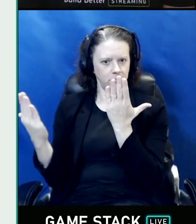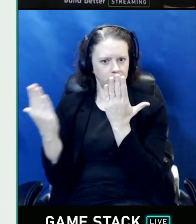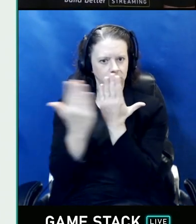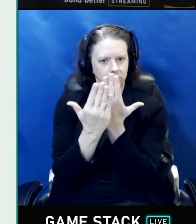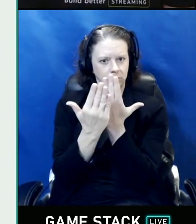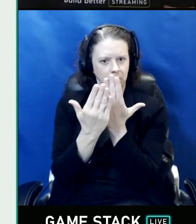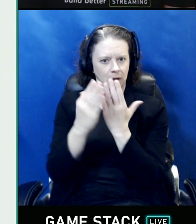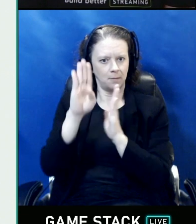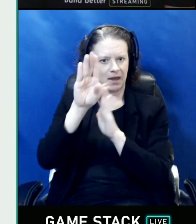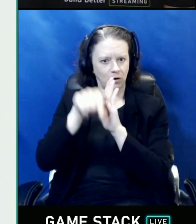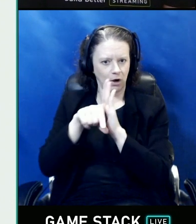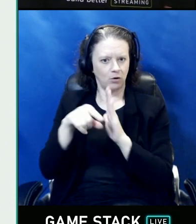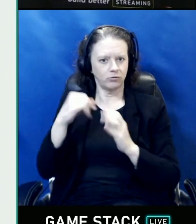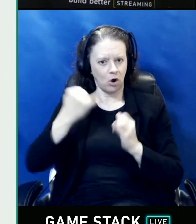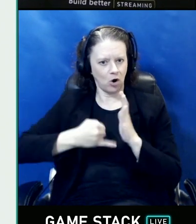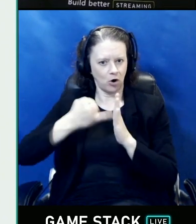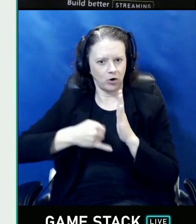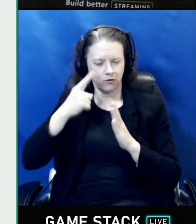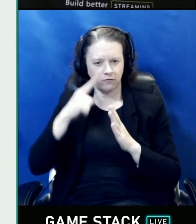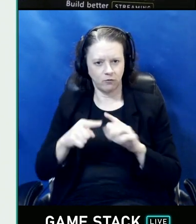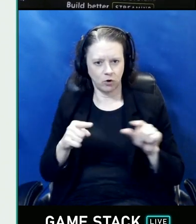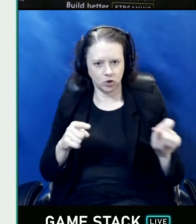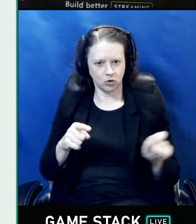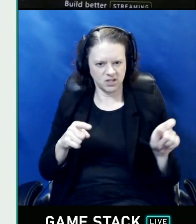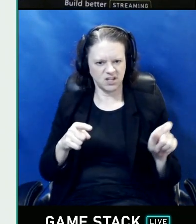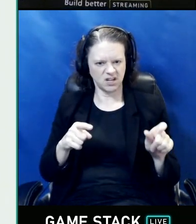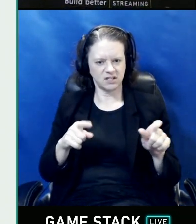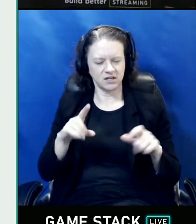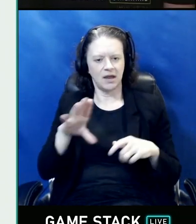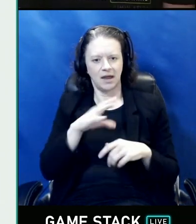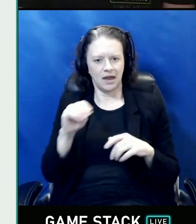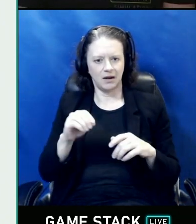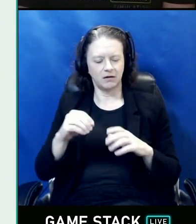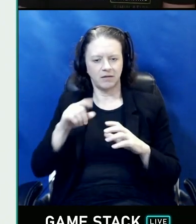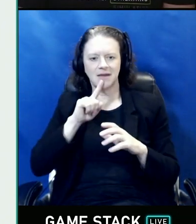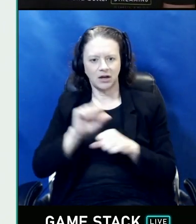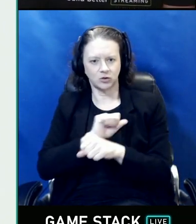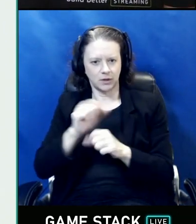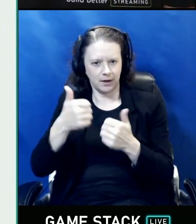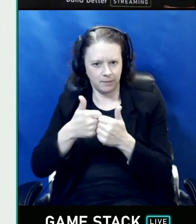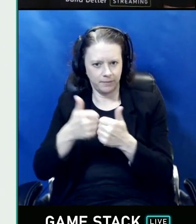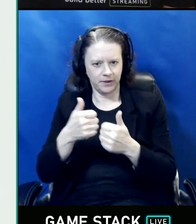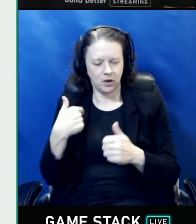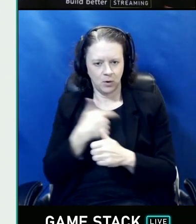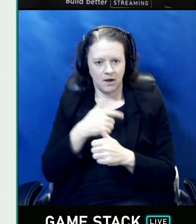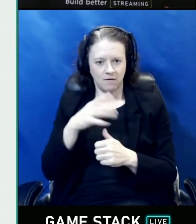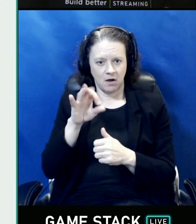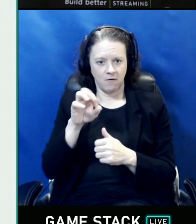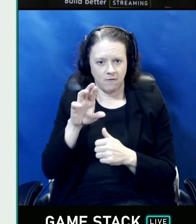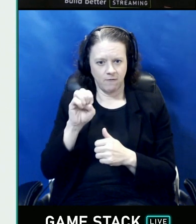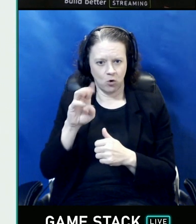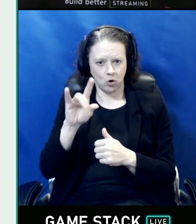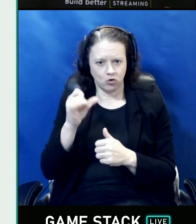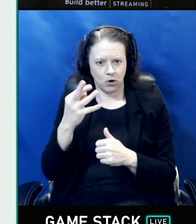Here, we're using the cleverly named 'Inventory Art' for the foreground of the inventory button, and a hexagon for the